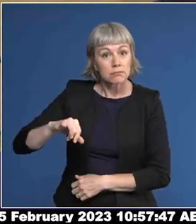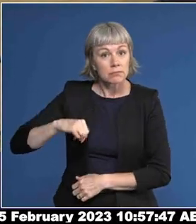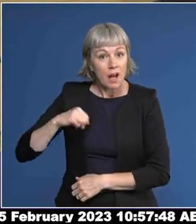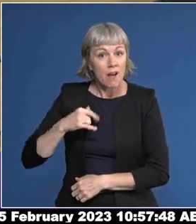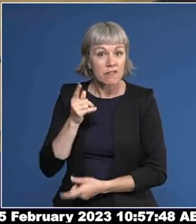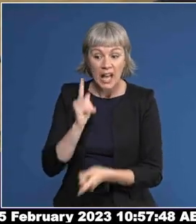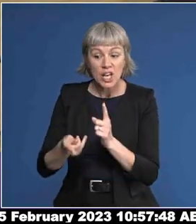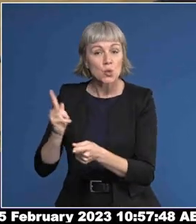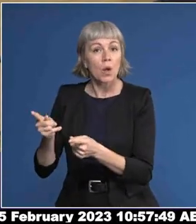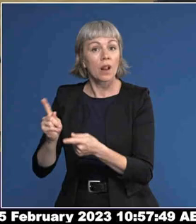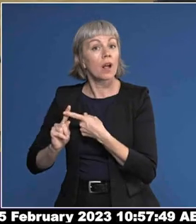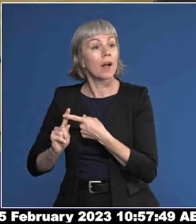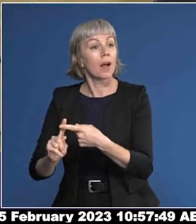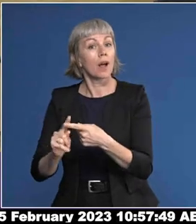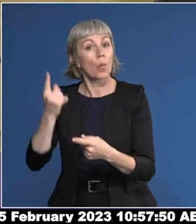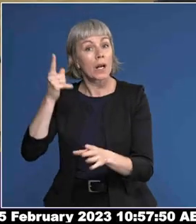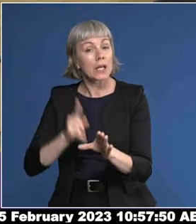12 months, 18 months and then off to somewhere else?